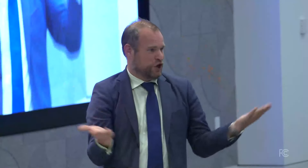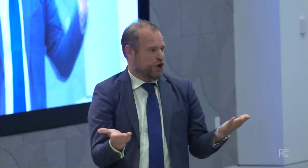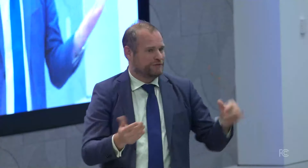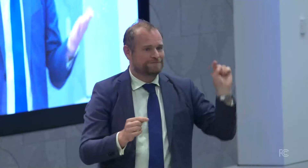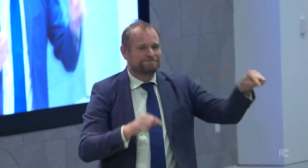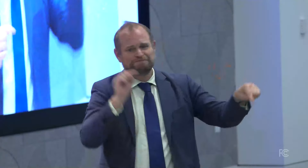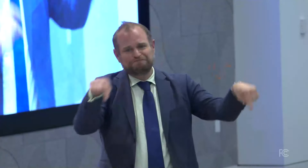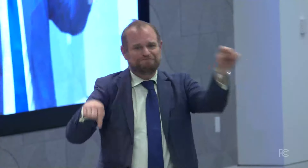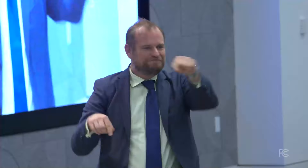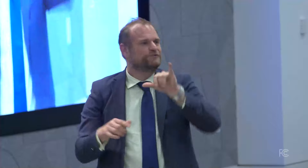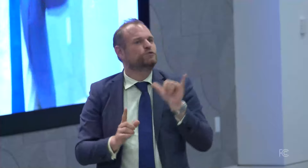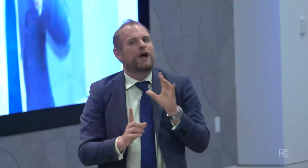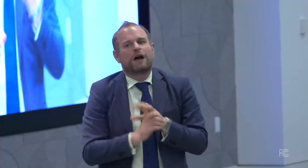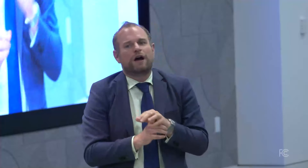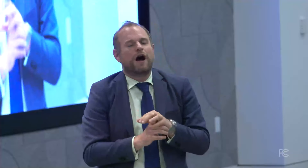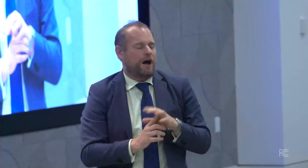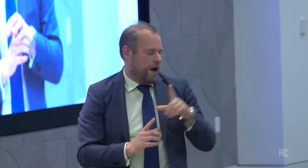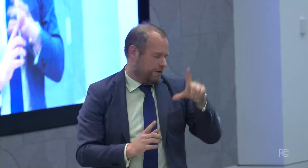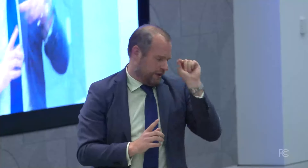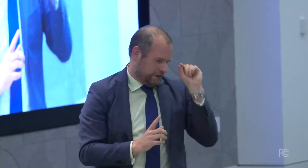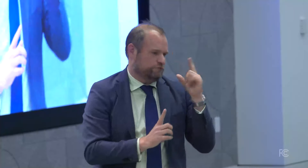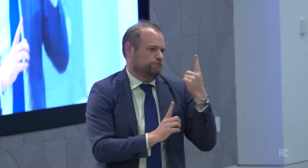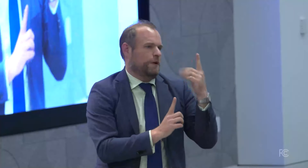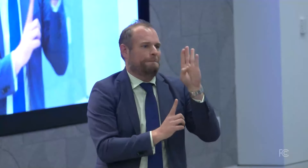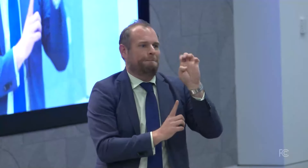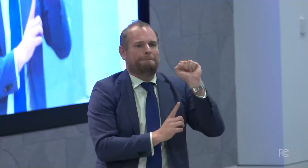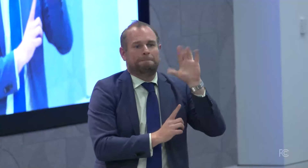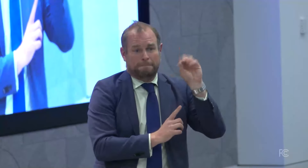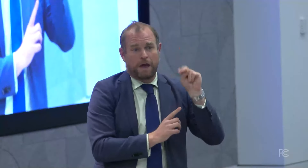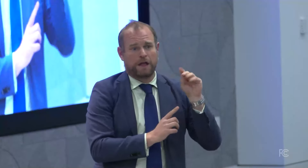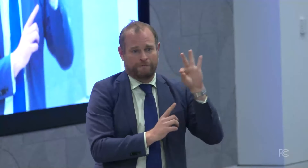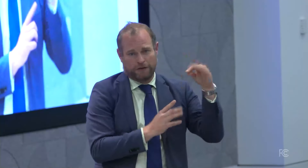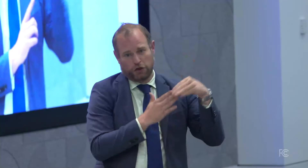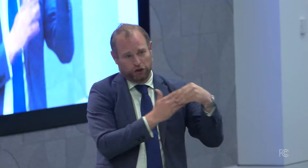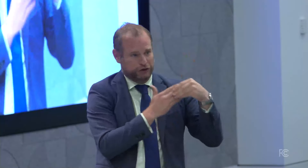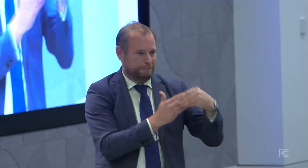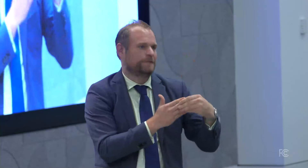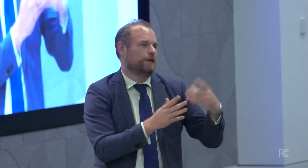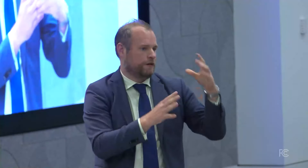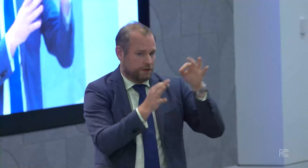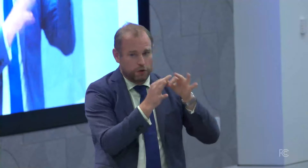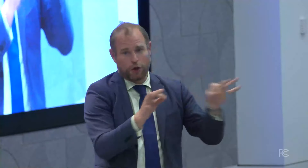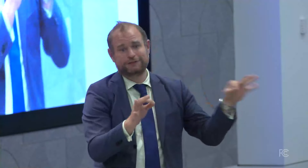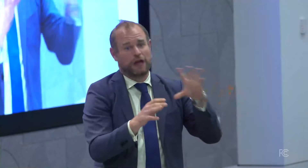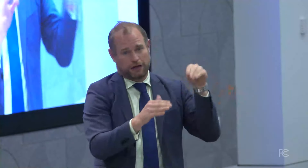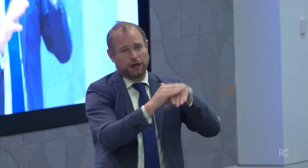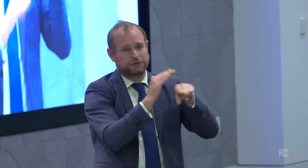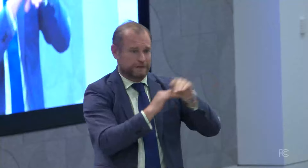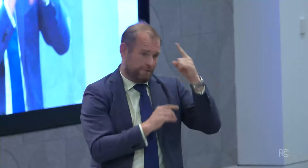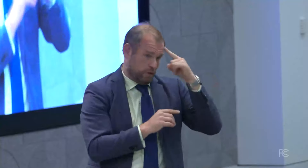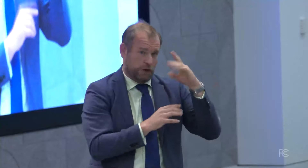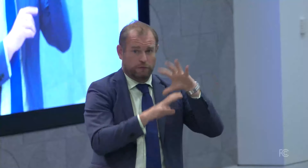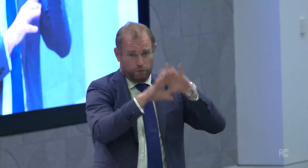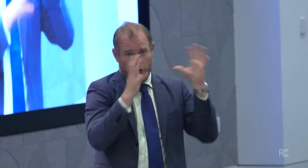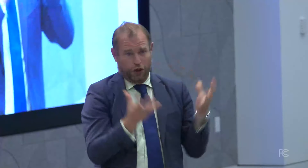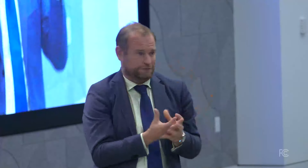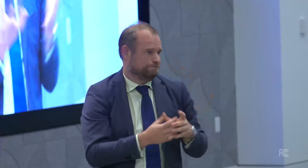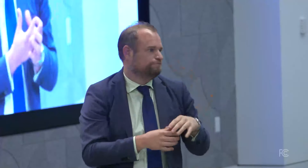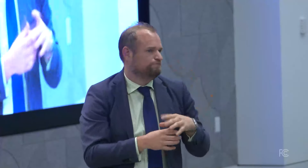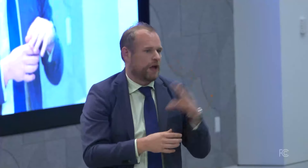OF THAT ORGANIZATION AT GALLAUDET BACK IN ABOUT OH 15 YEARS AGO NOW AT THIS POINT.